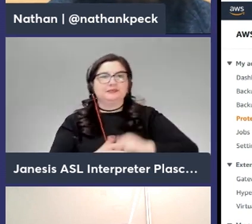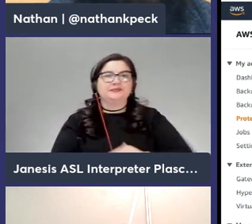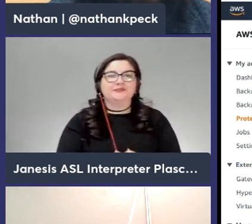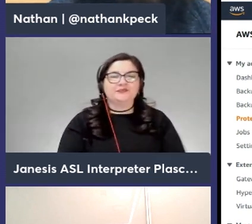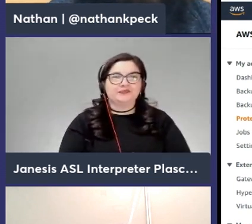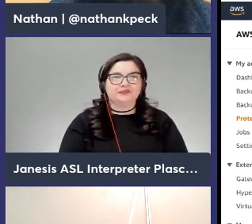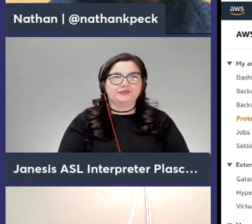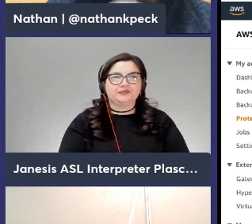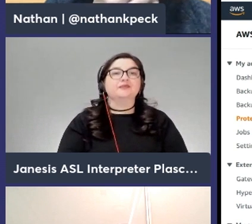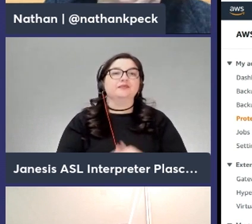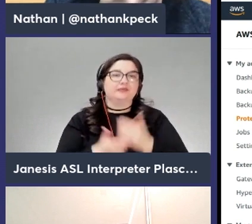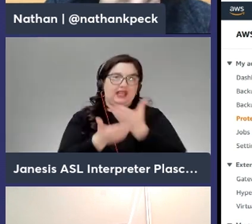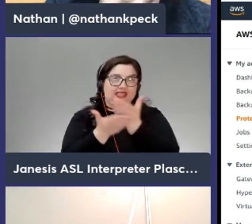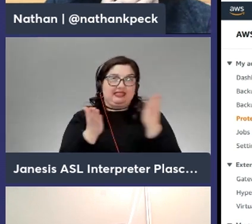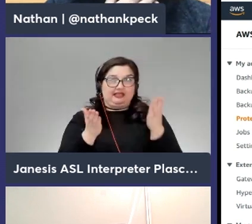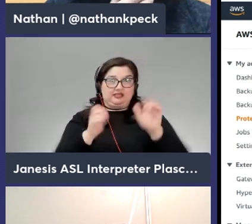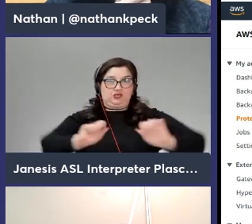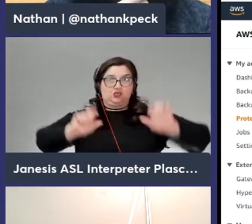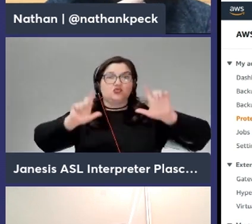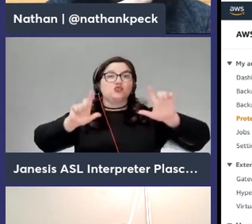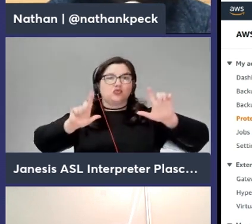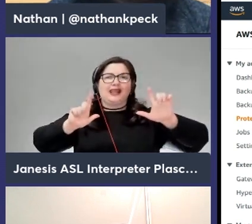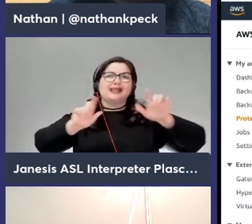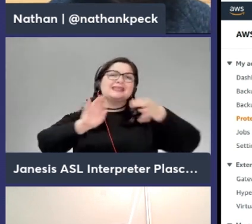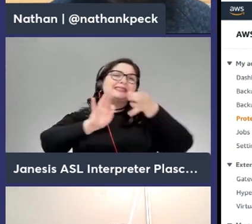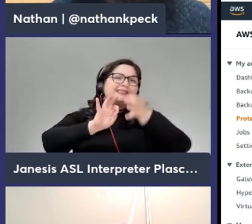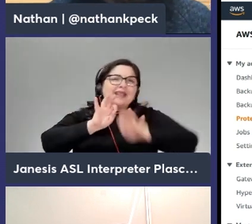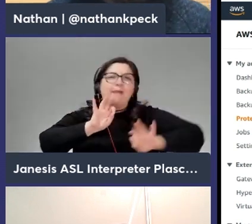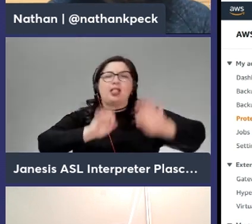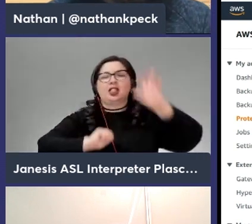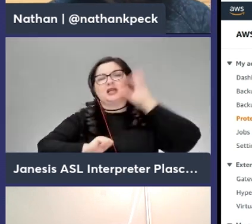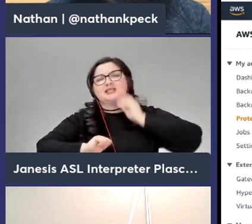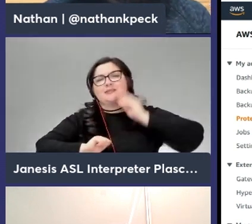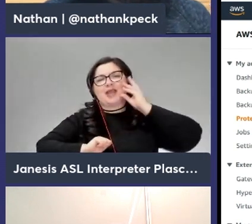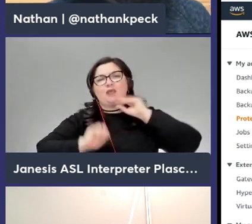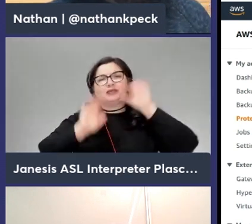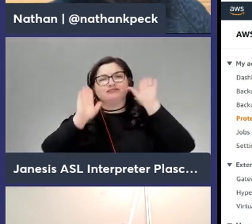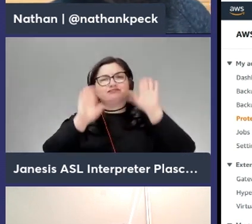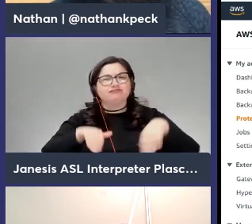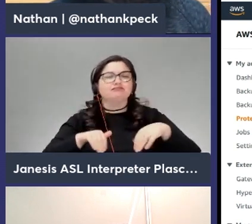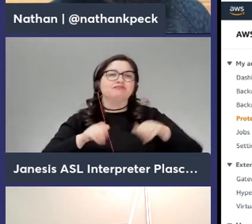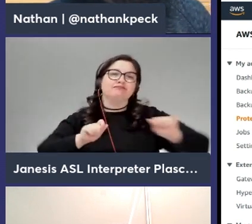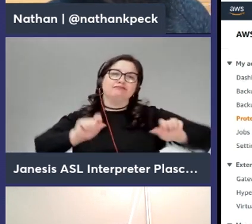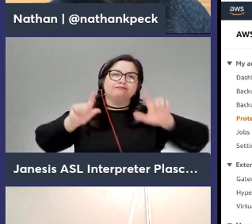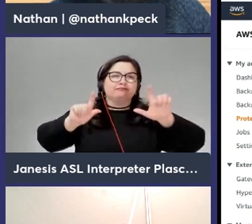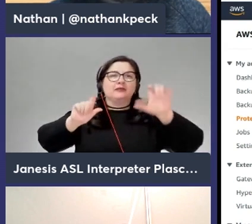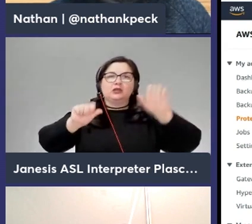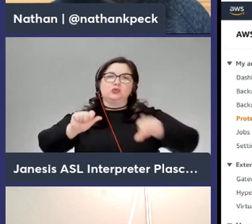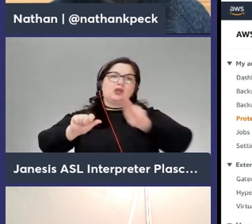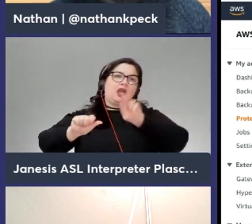So this is my restore screen. It's a very simple experience. You can go and restore your S3 backup